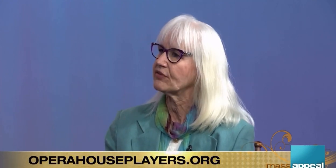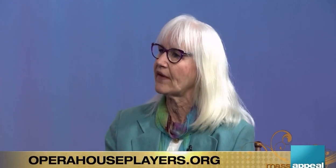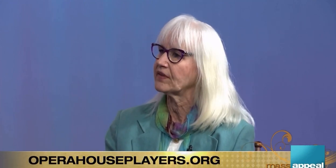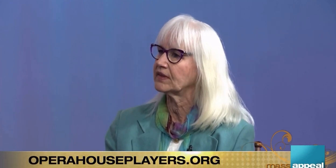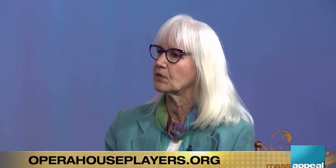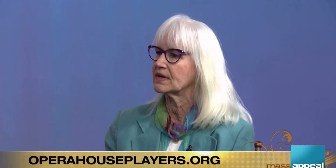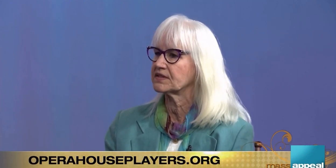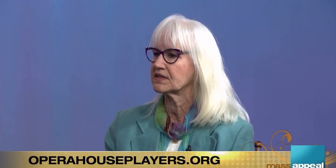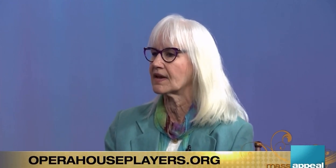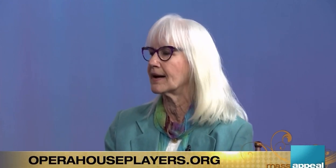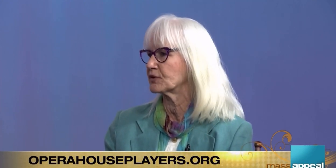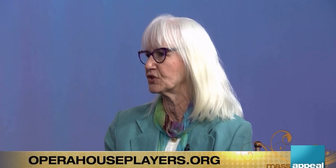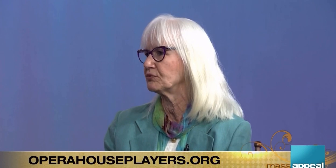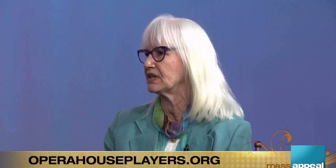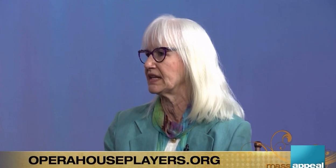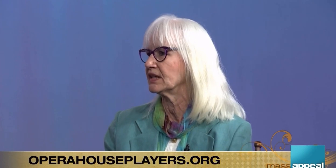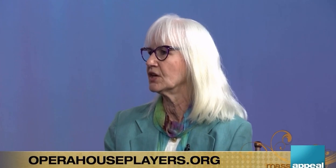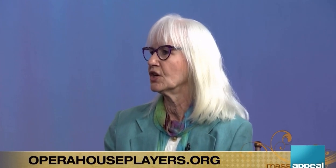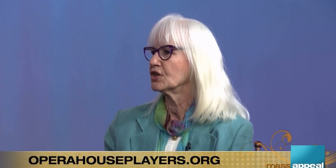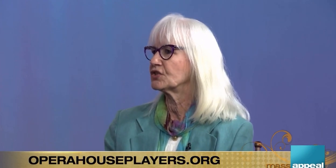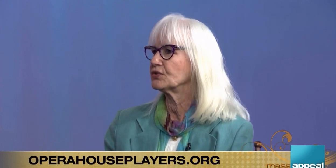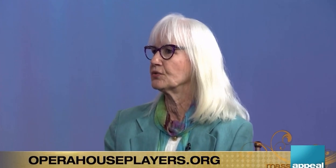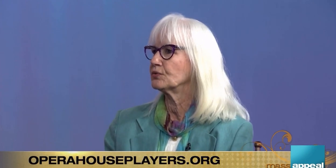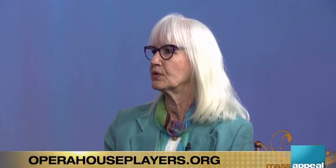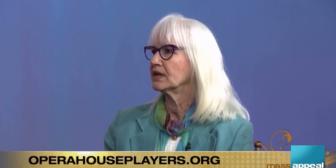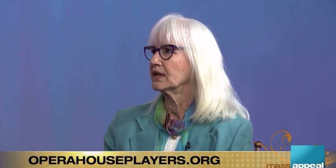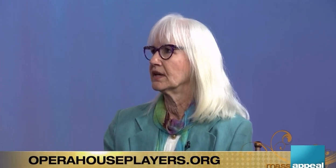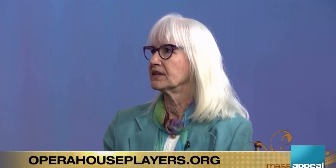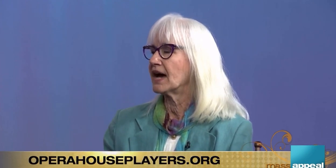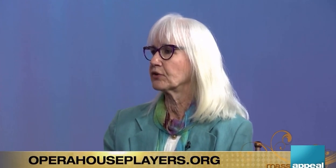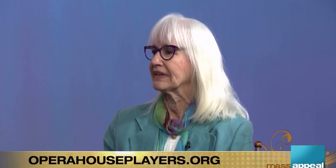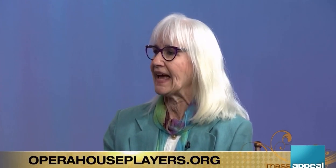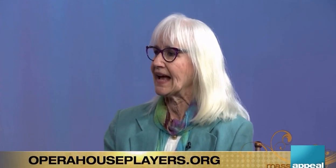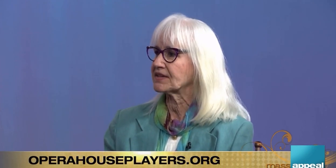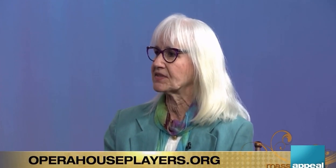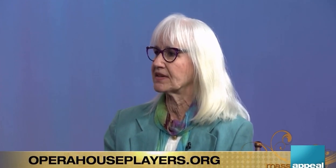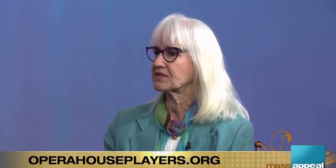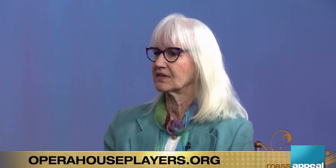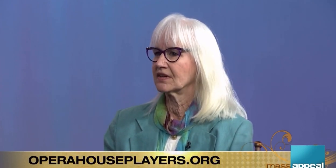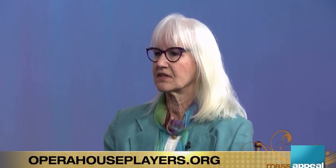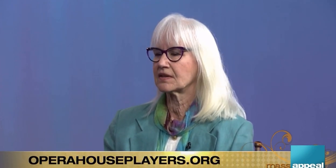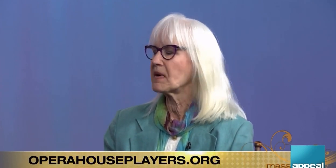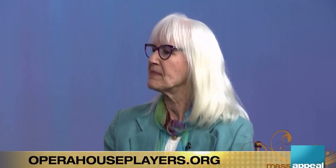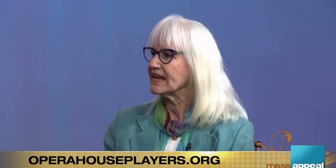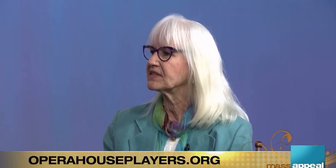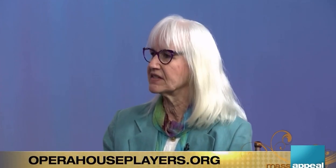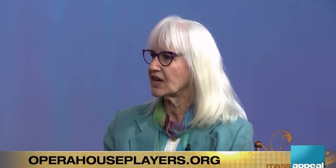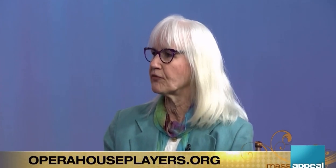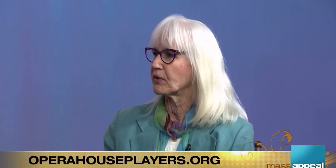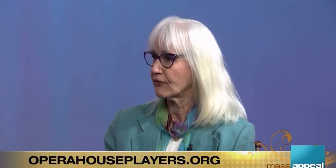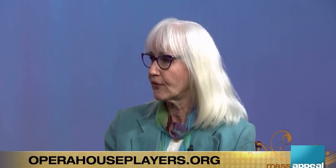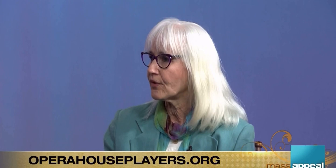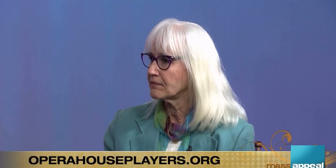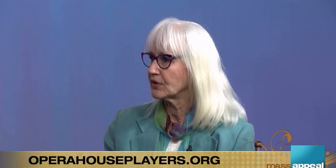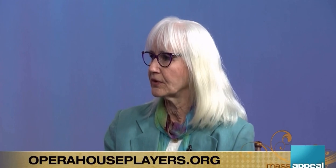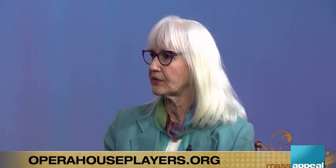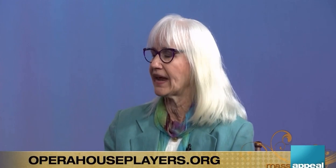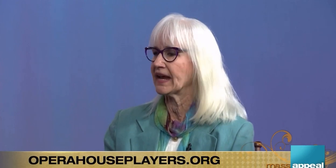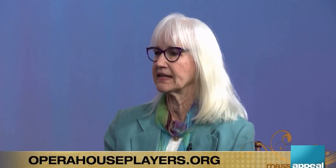thought that there was this opportunity to not only access some amazing Deaf performers and